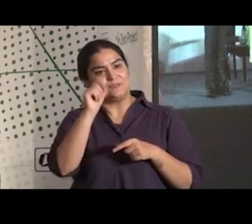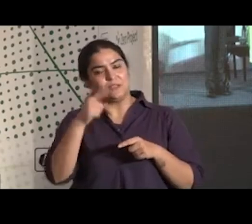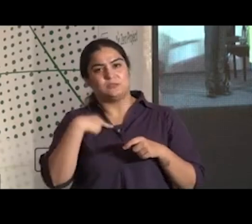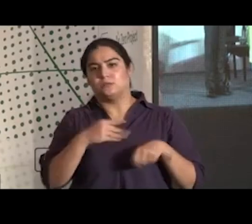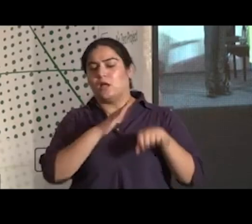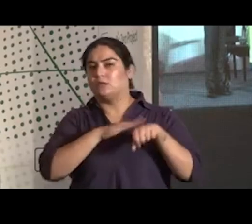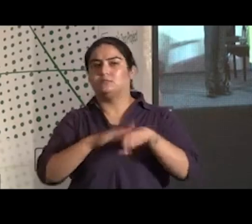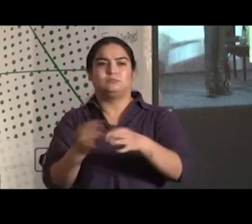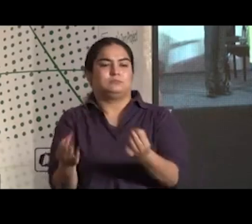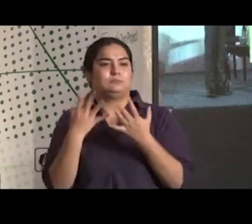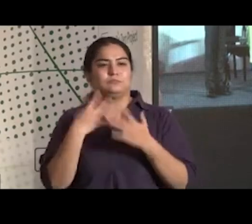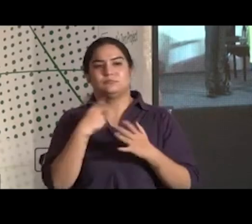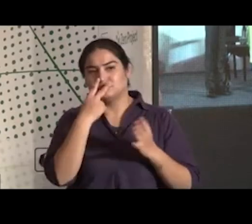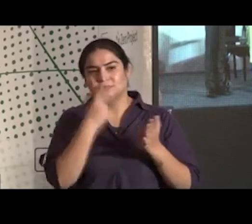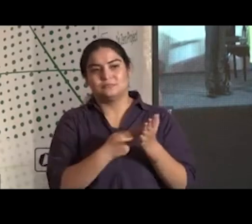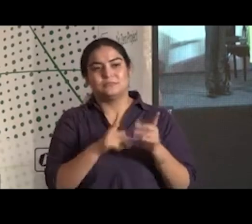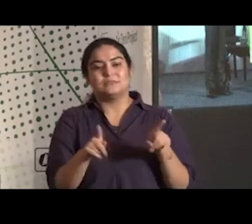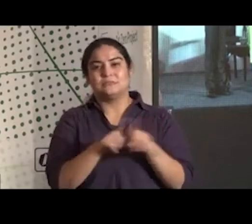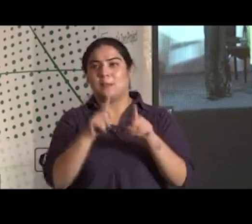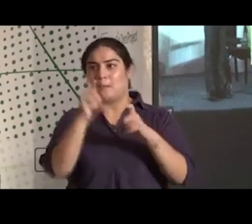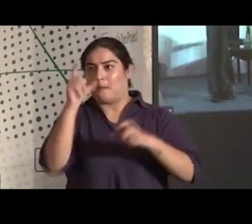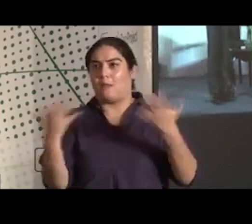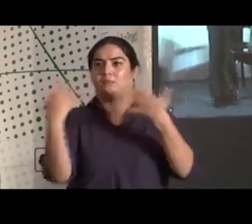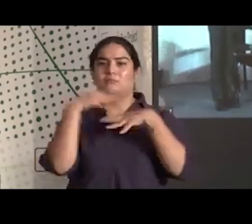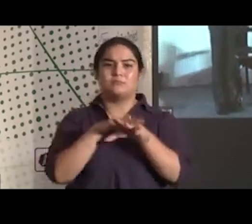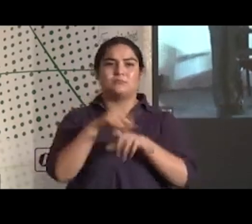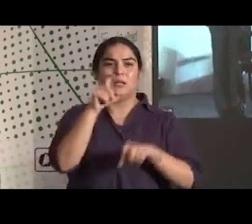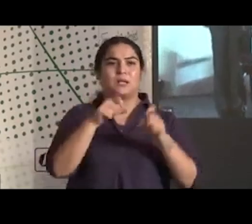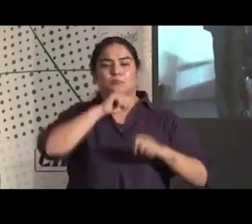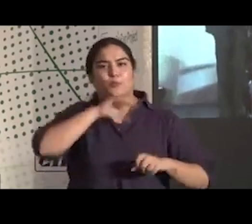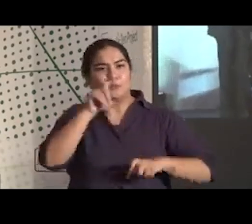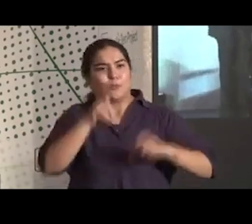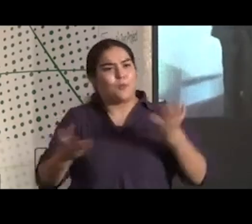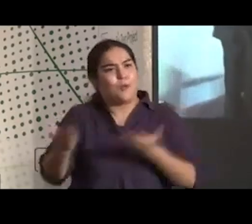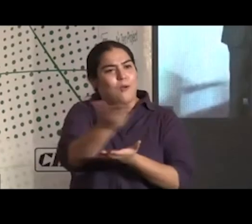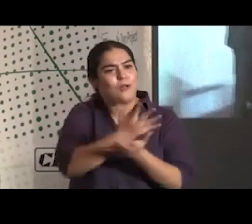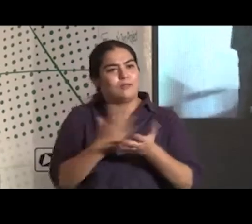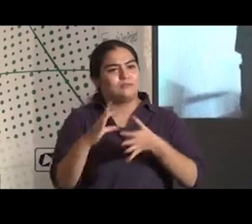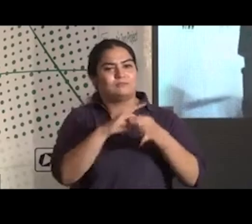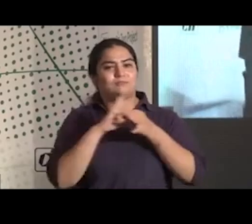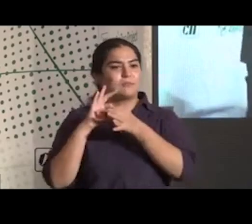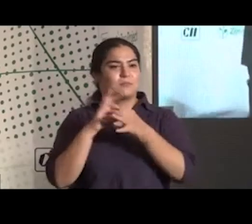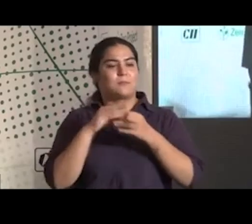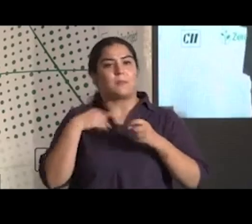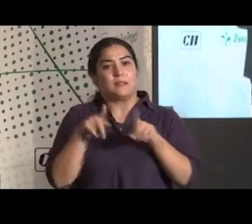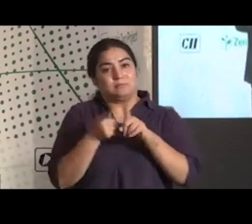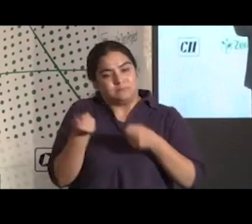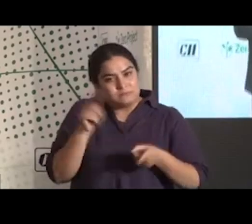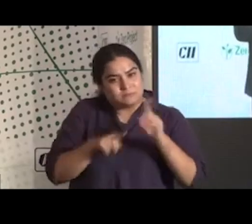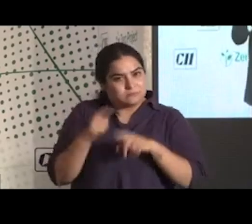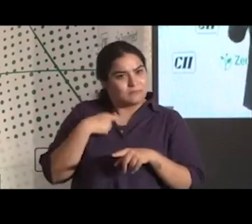We are still emerged in this wonderful here we are struggling to to capture everything,